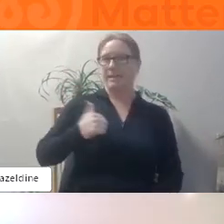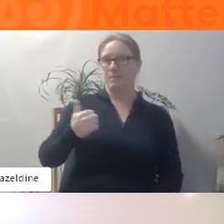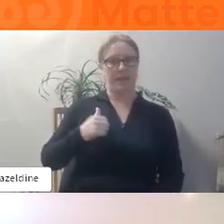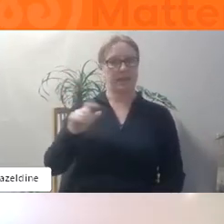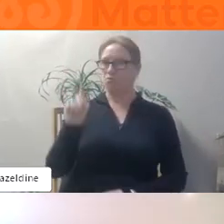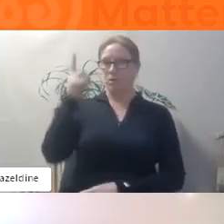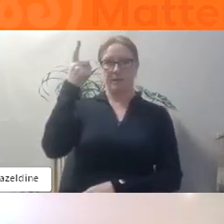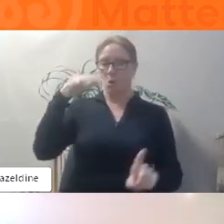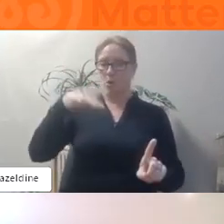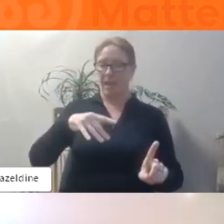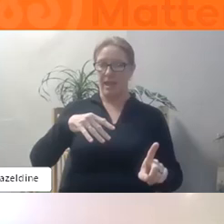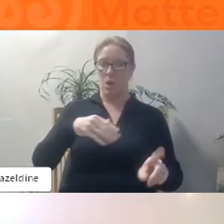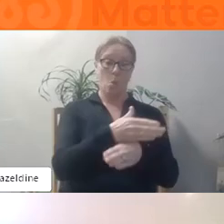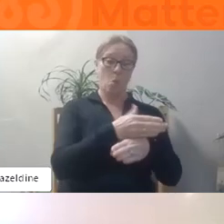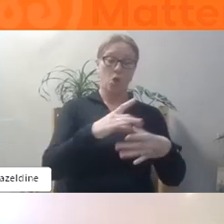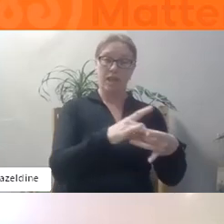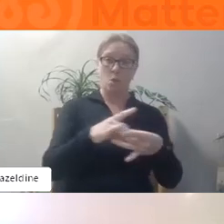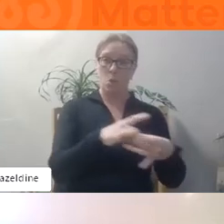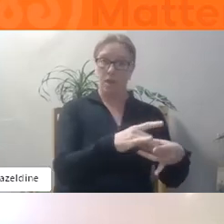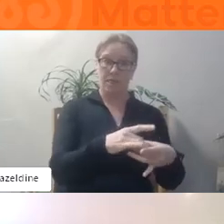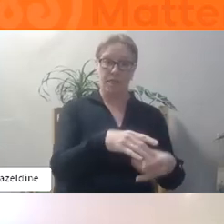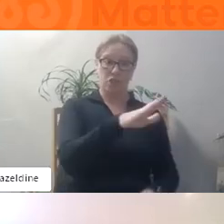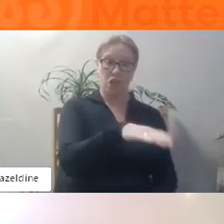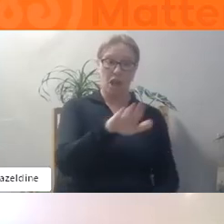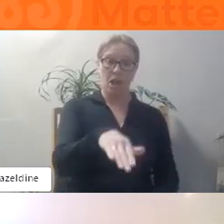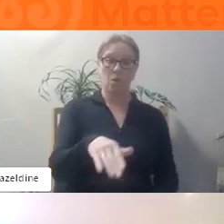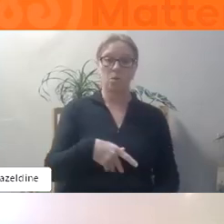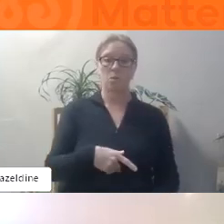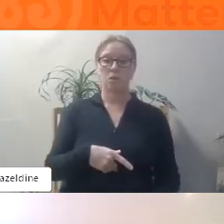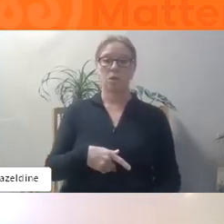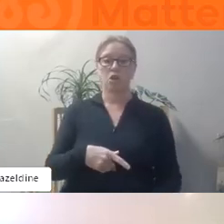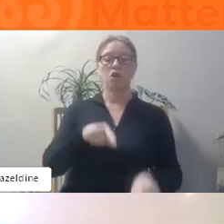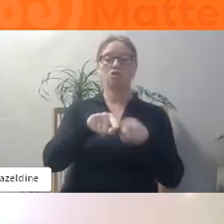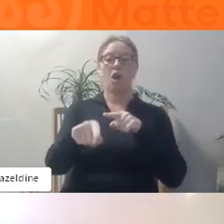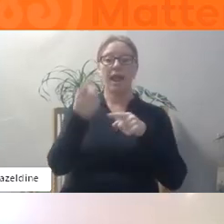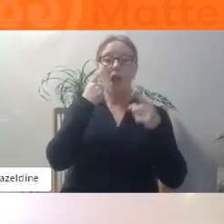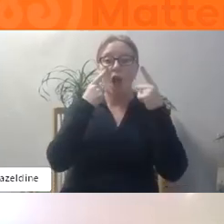who was trialling an eye gaze communication system to help him with his communication.